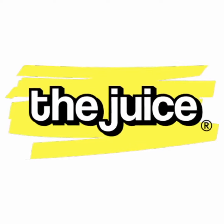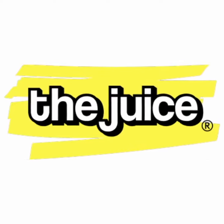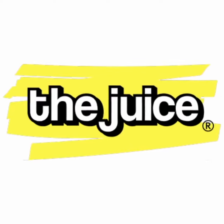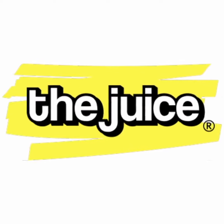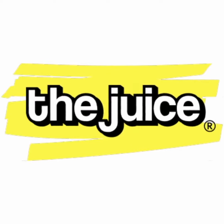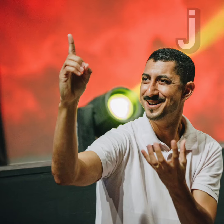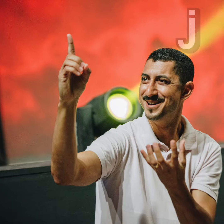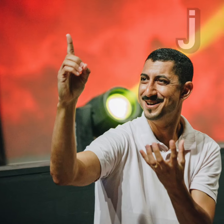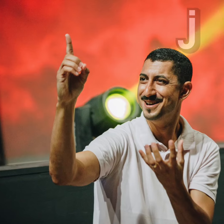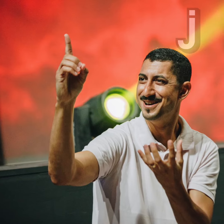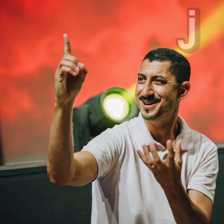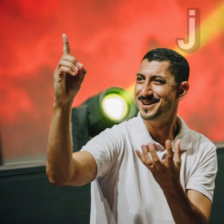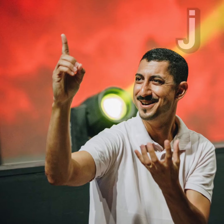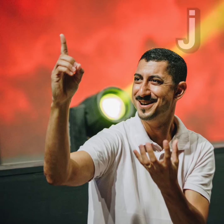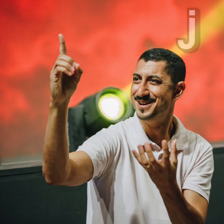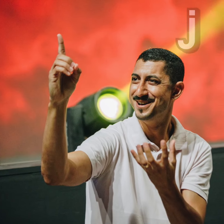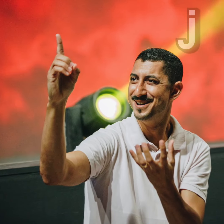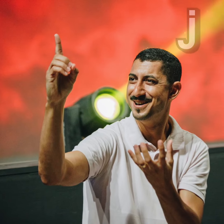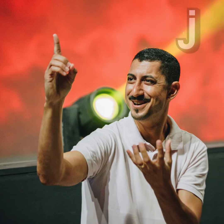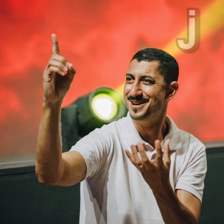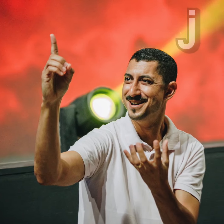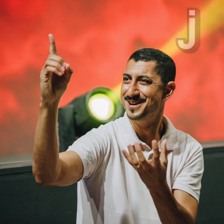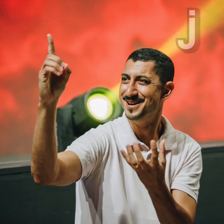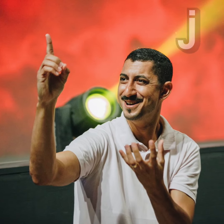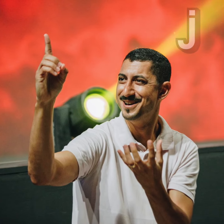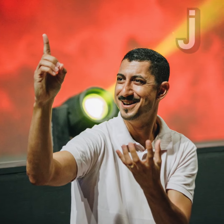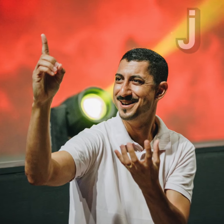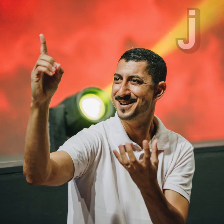HEY JUICERS, IF YOU’RE A HEARING PERSON, YOU’VE PROBABLY SEEN SIGN INTERPRETERS AT